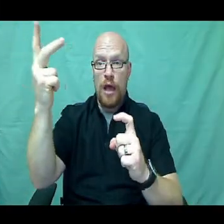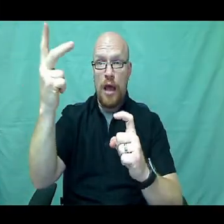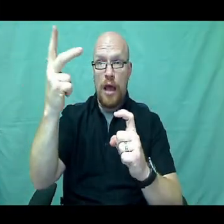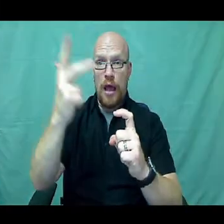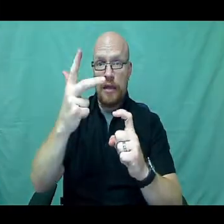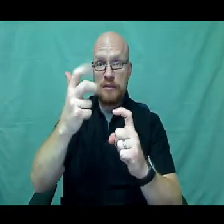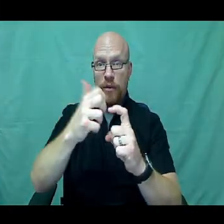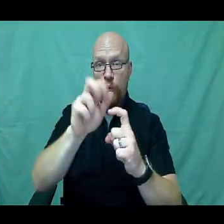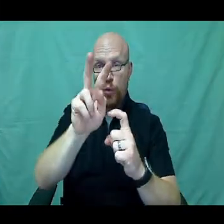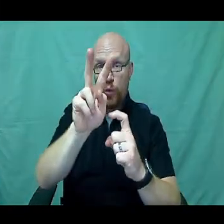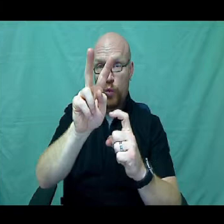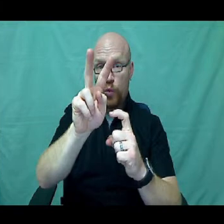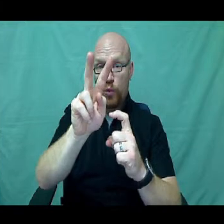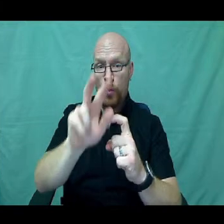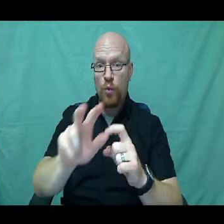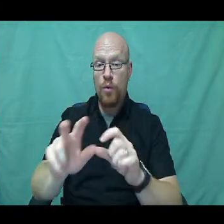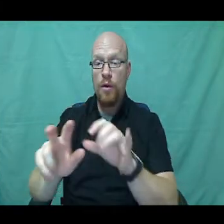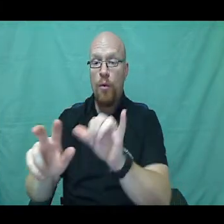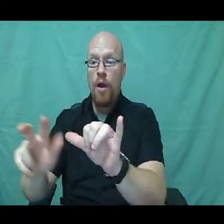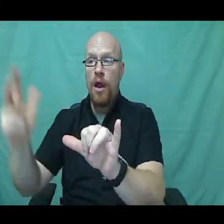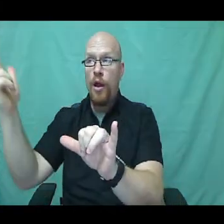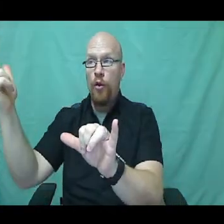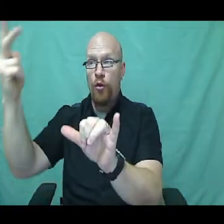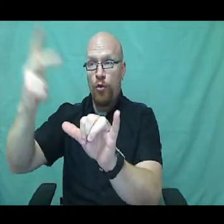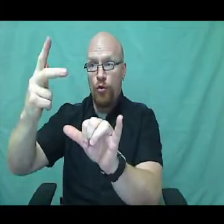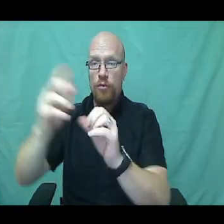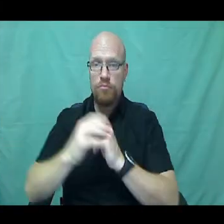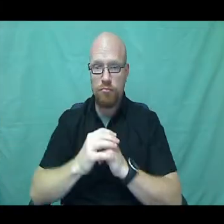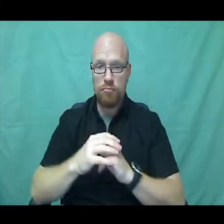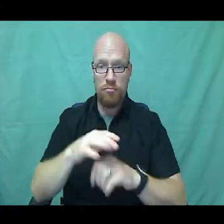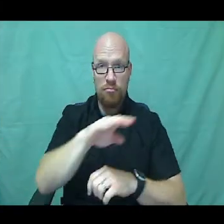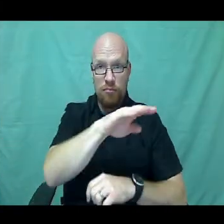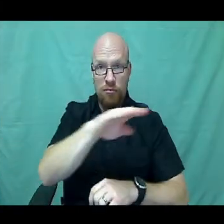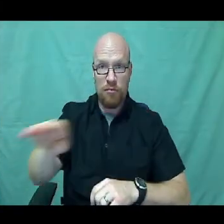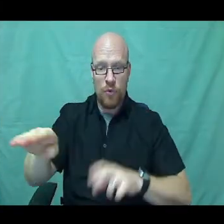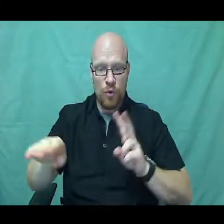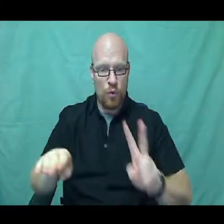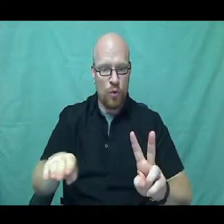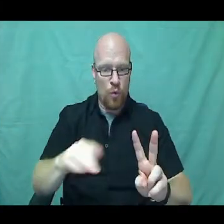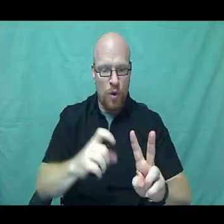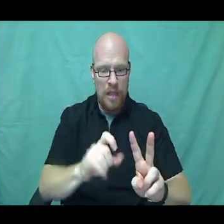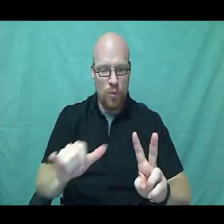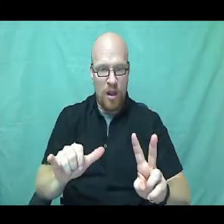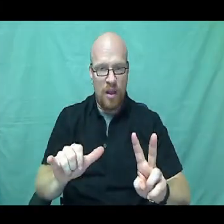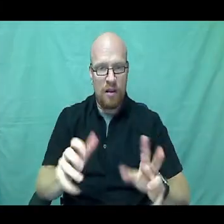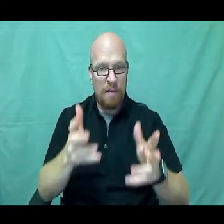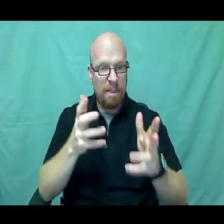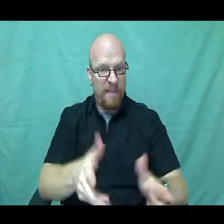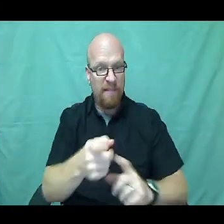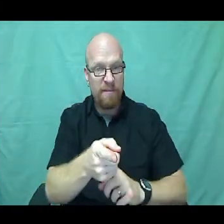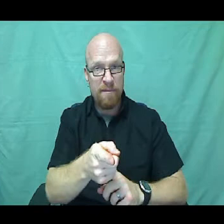and move it into the parentheses, negative x squared, raised to the third, and then y raised to the third.